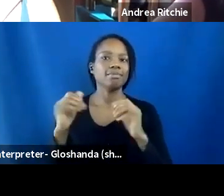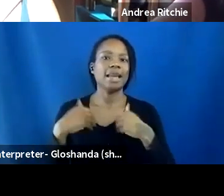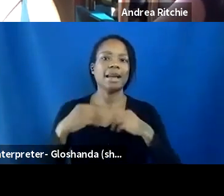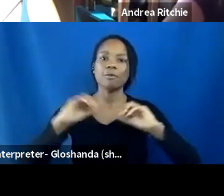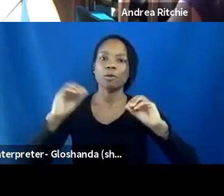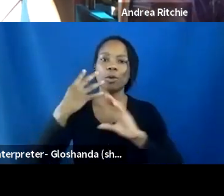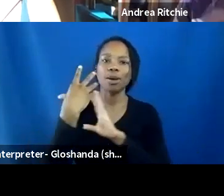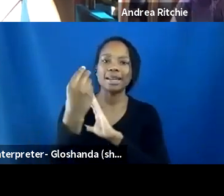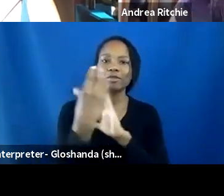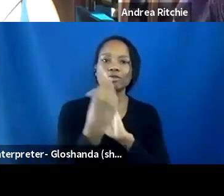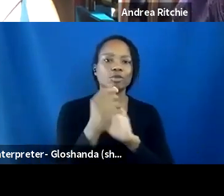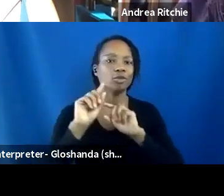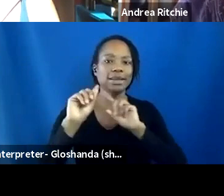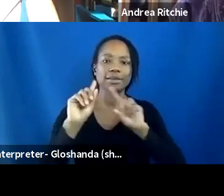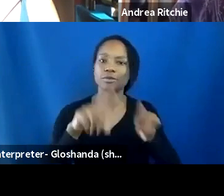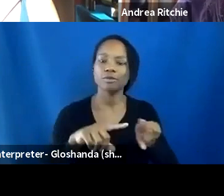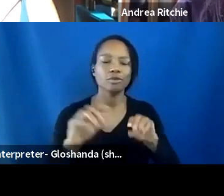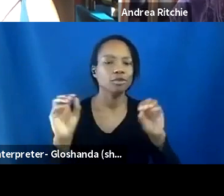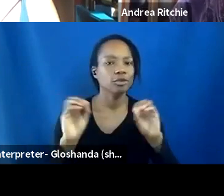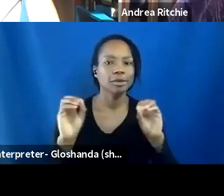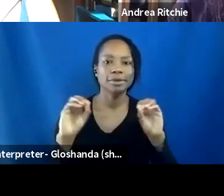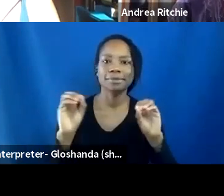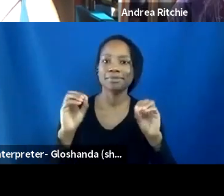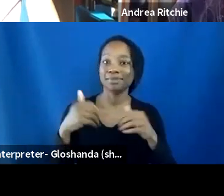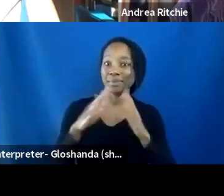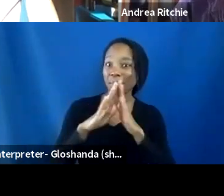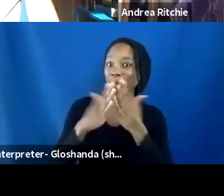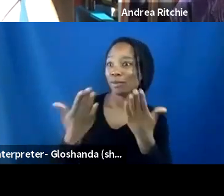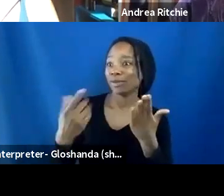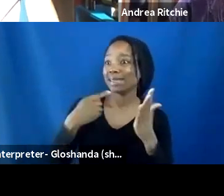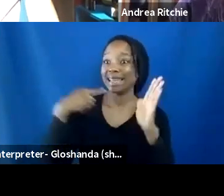We don't have a booklet about this is how you do this.